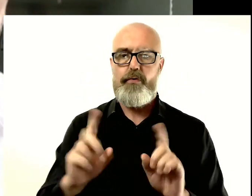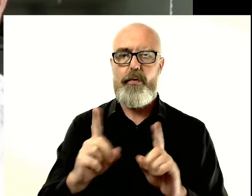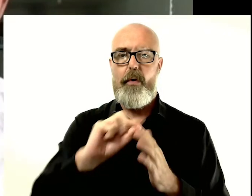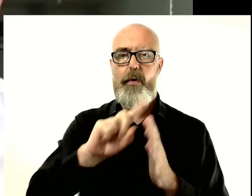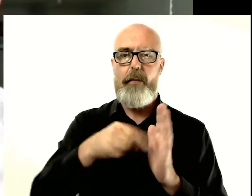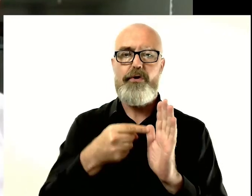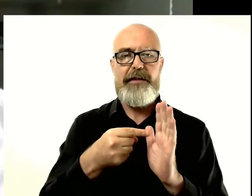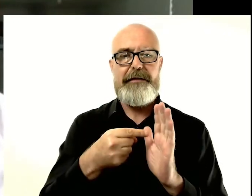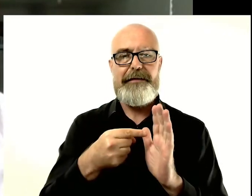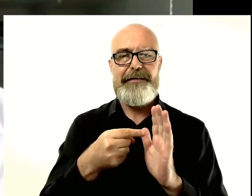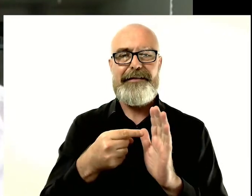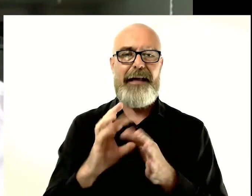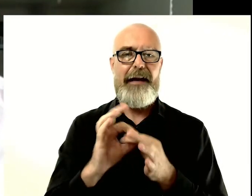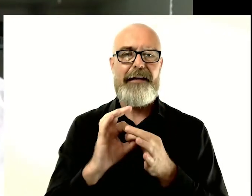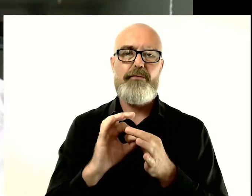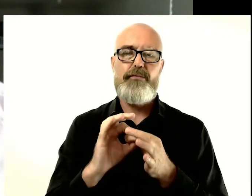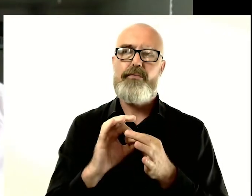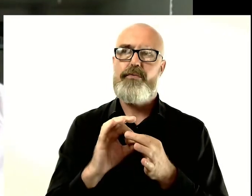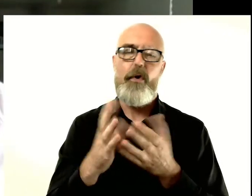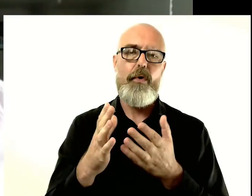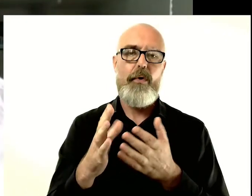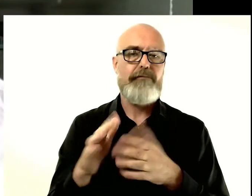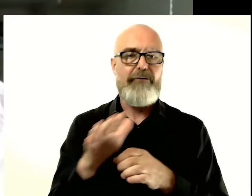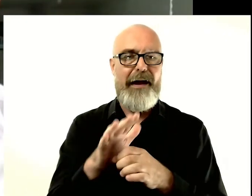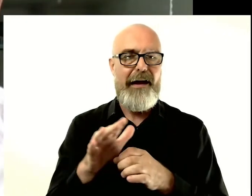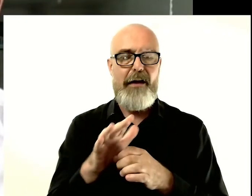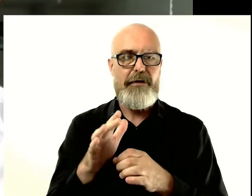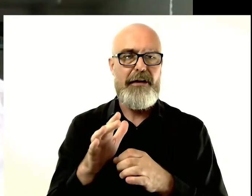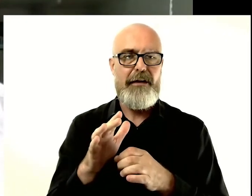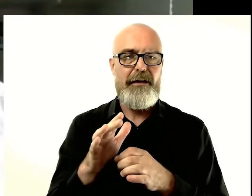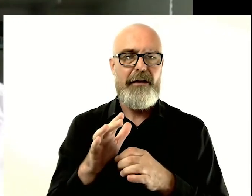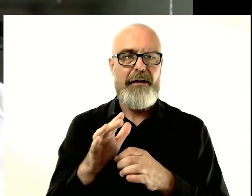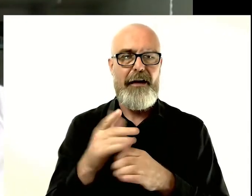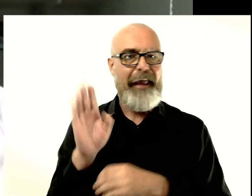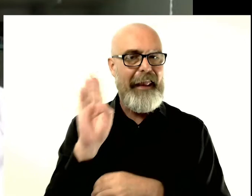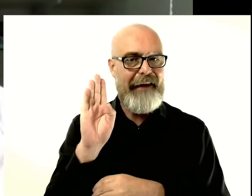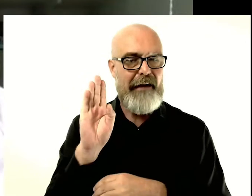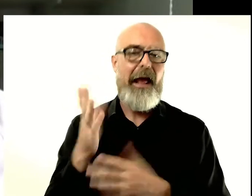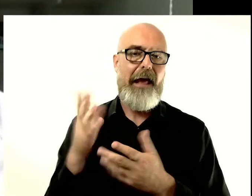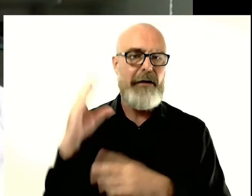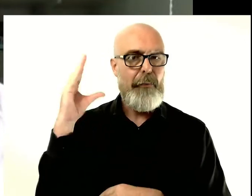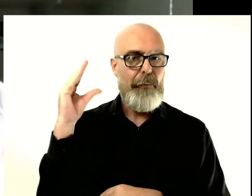both doing research on projects